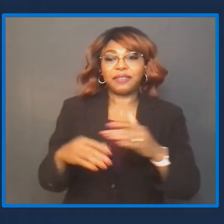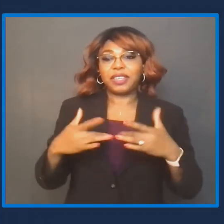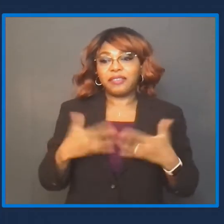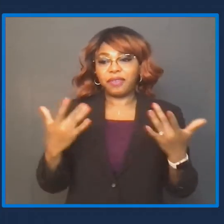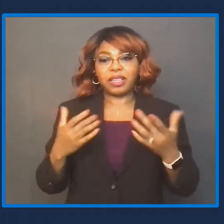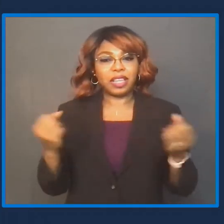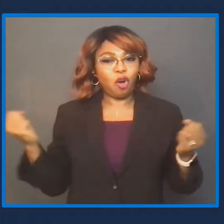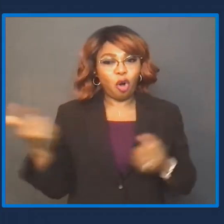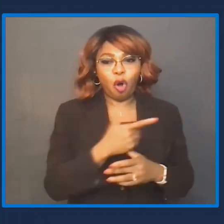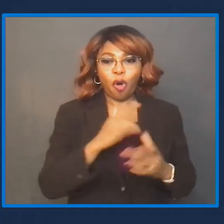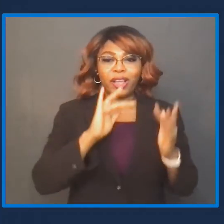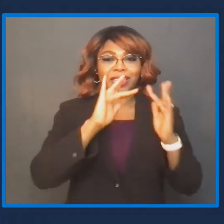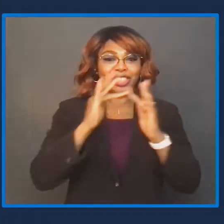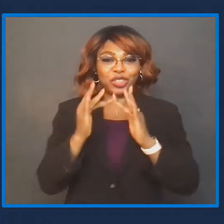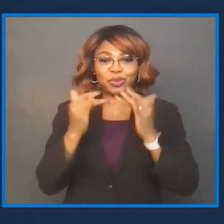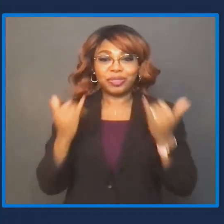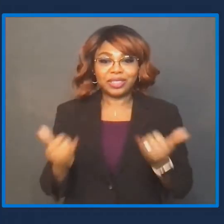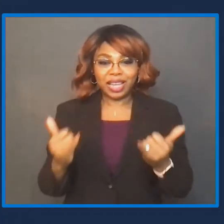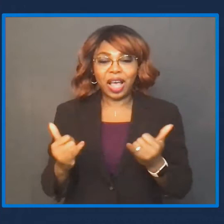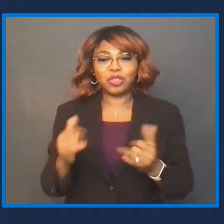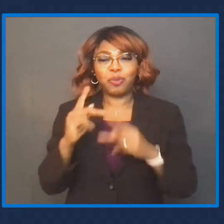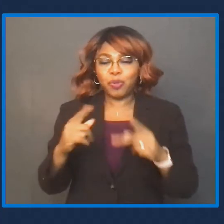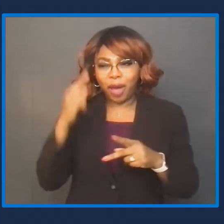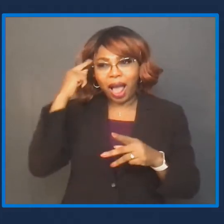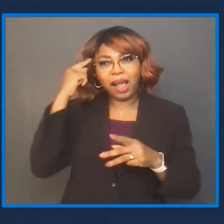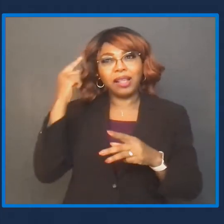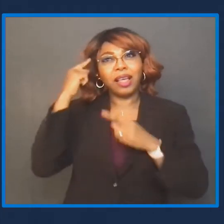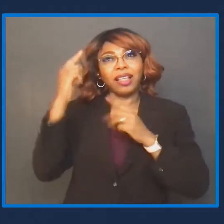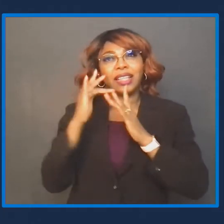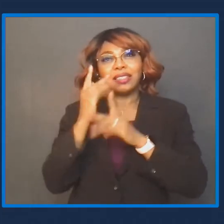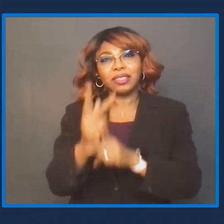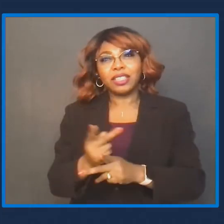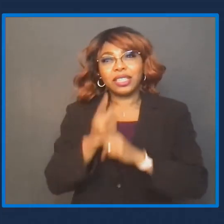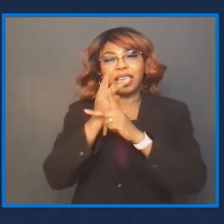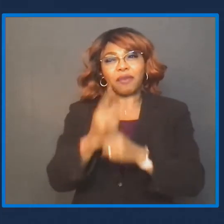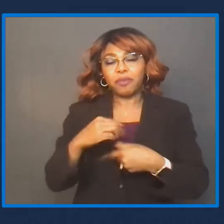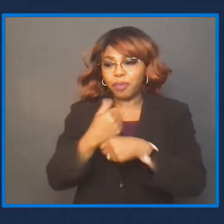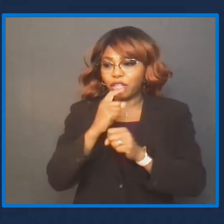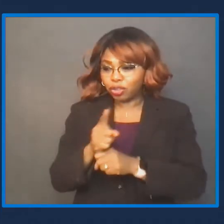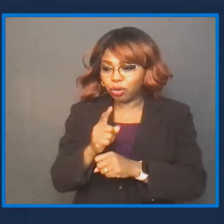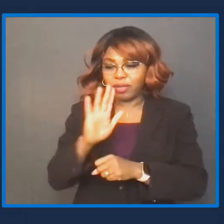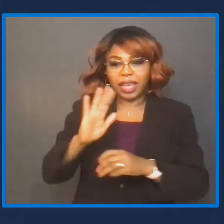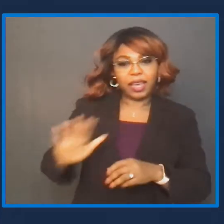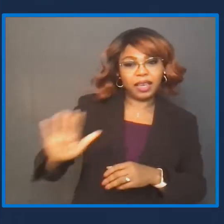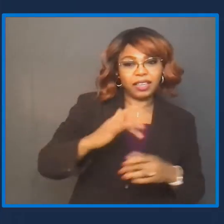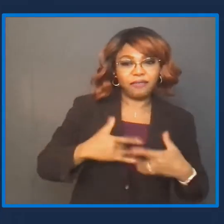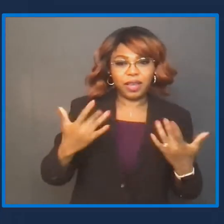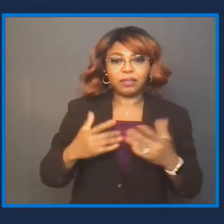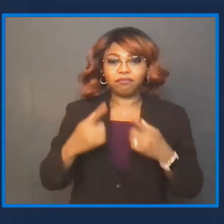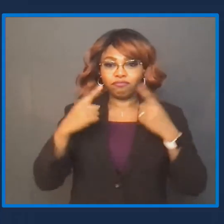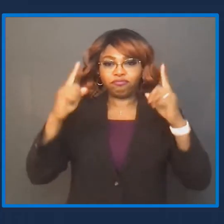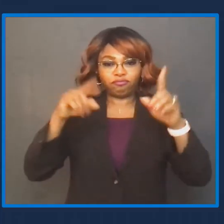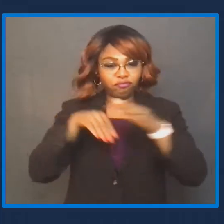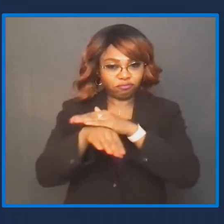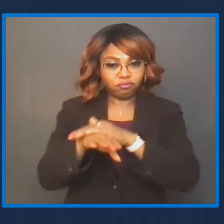So they've really thinking carefully about making sure their events are accessible as possible. And I think what we're hopeful for and what we're seeing is